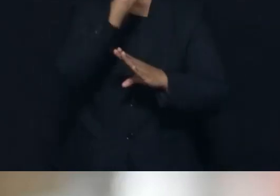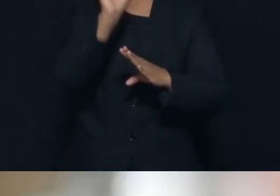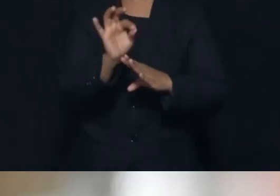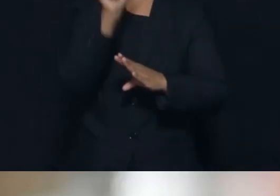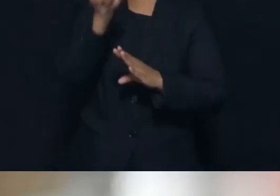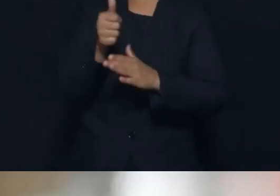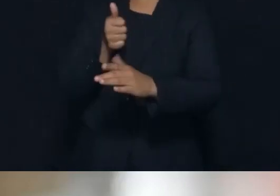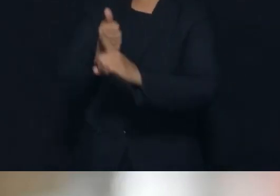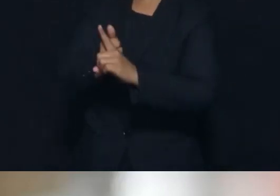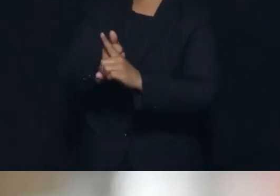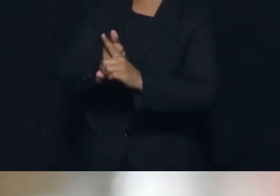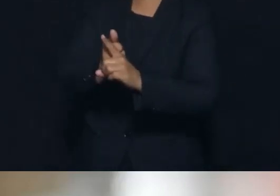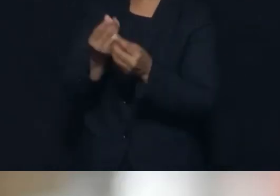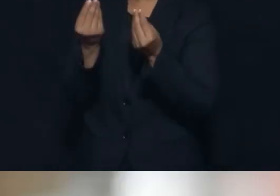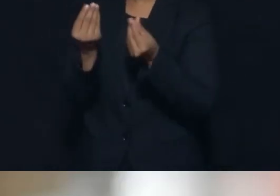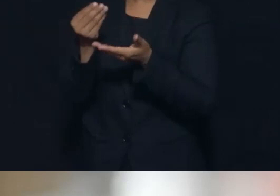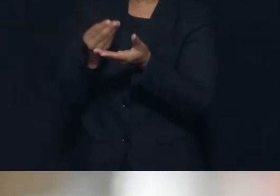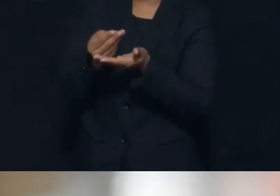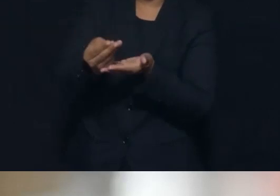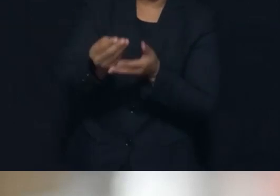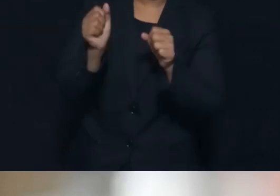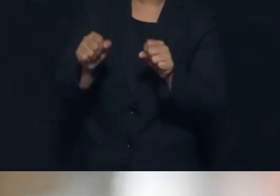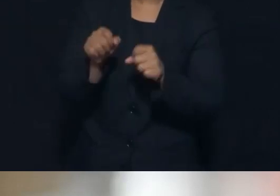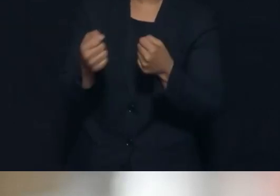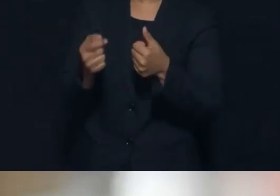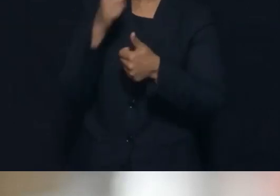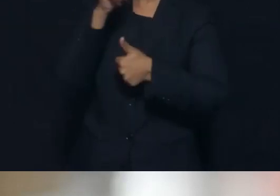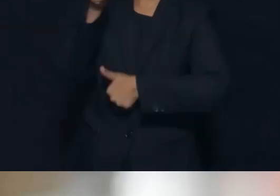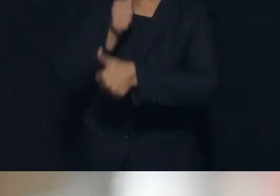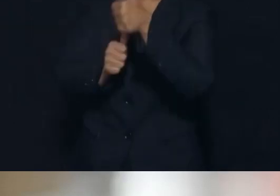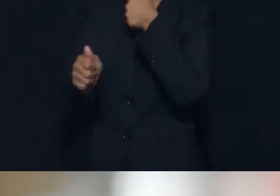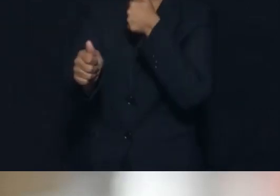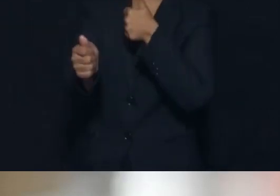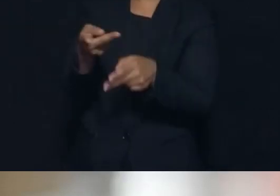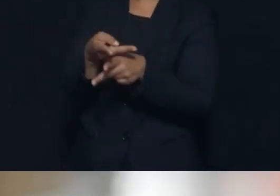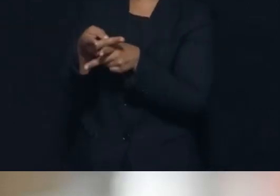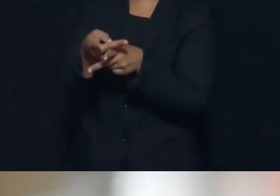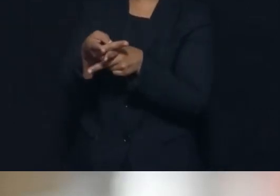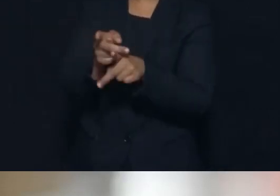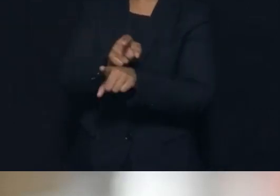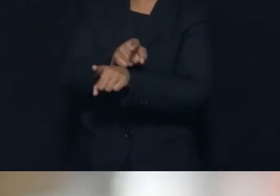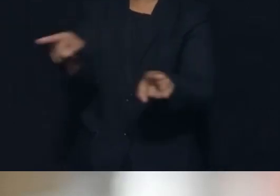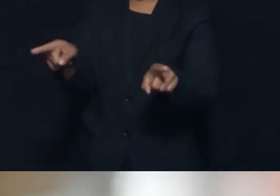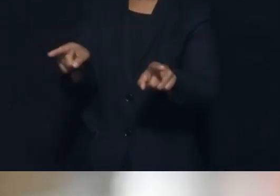it happens at the national level and let's not forget that you are bound on your own